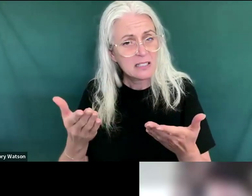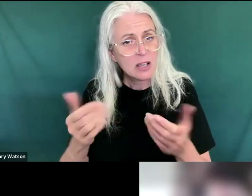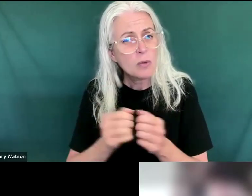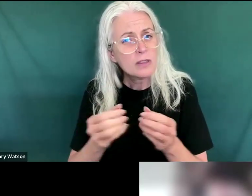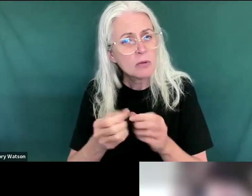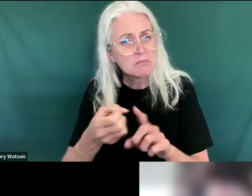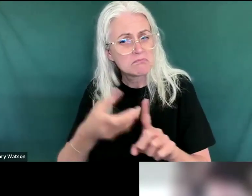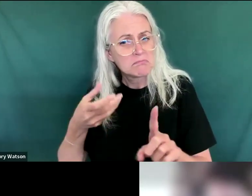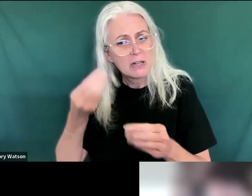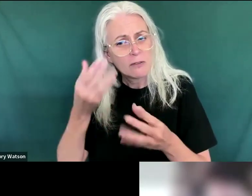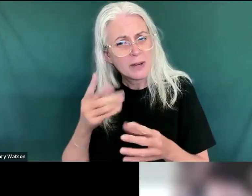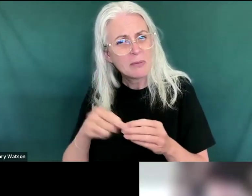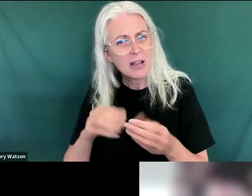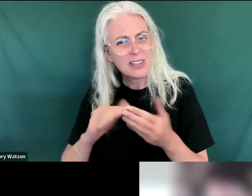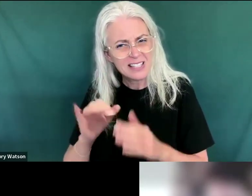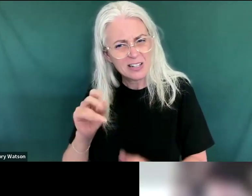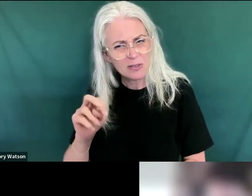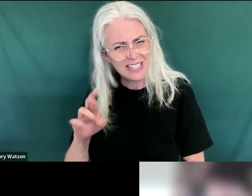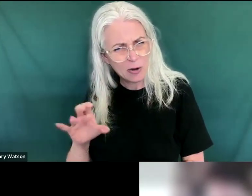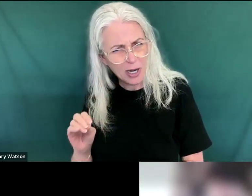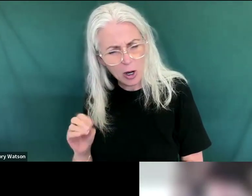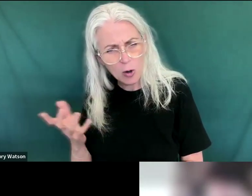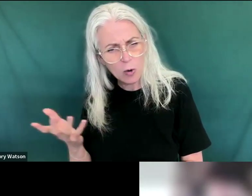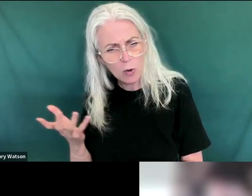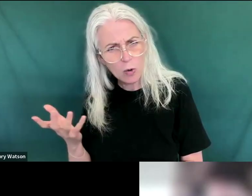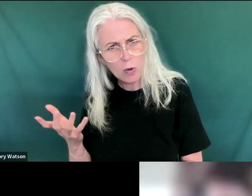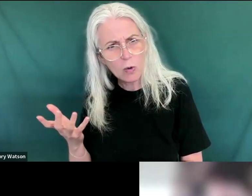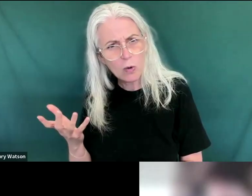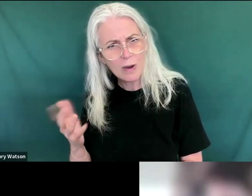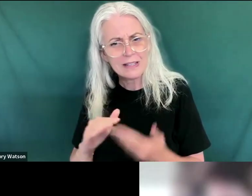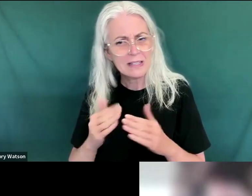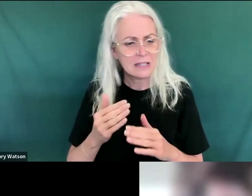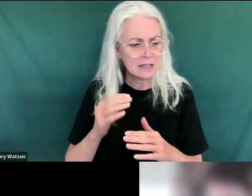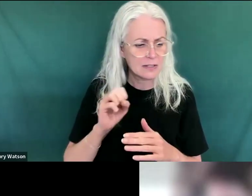information as to what the City of Ontario, and was it the City of San Francisco are doing with